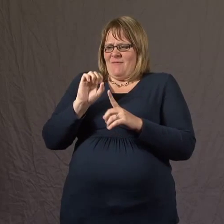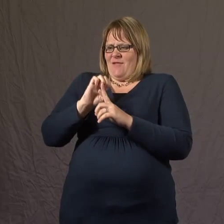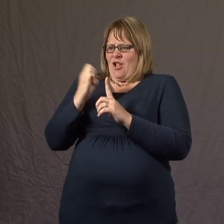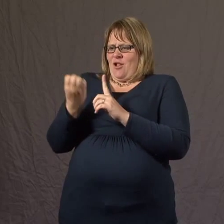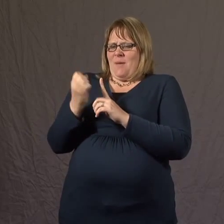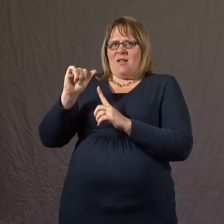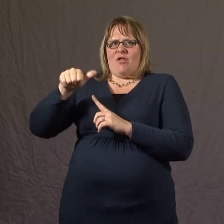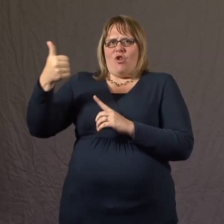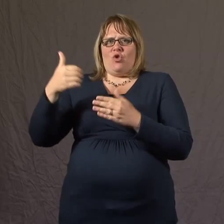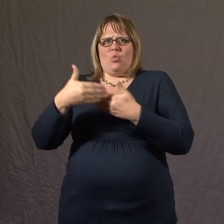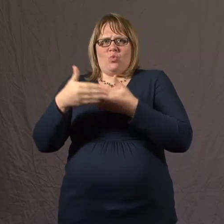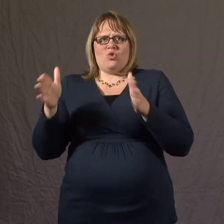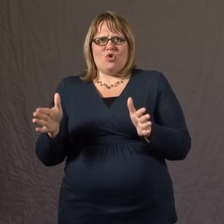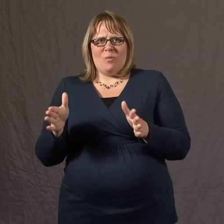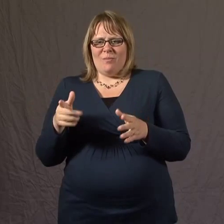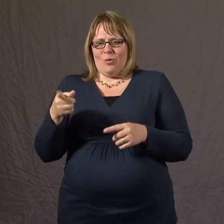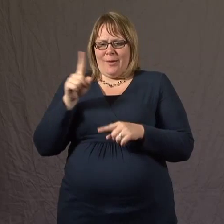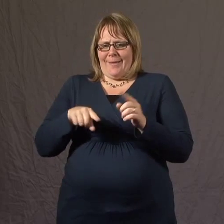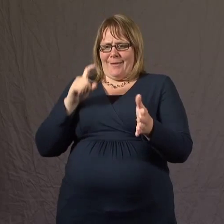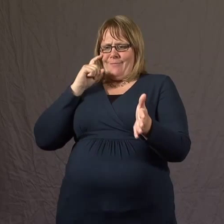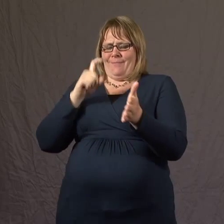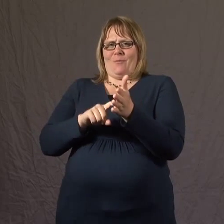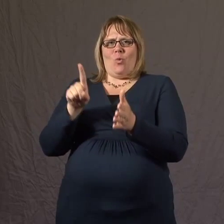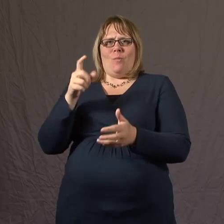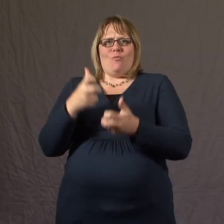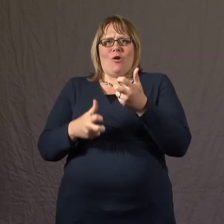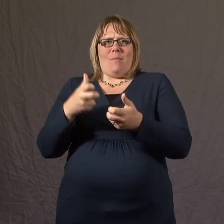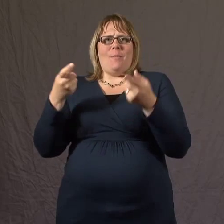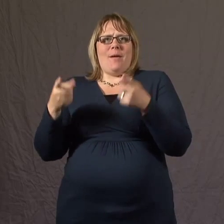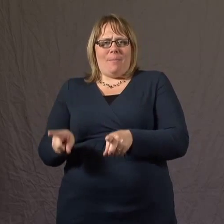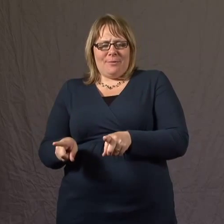produce the same effect because you are in a different environment than the room in which